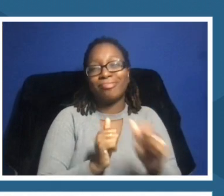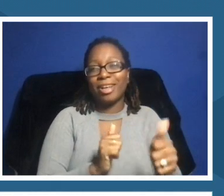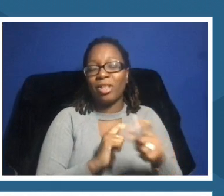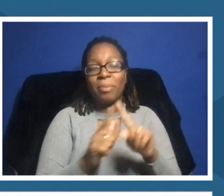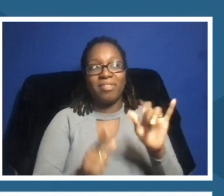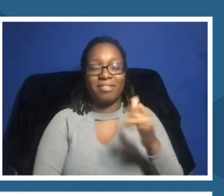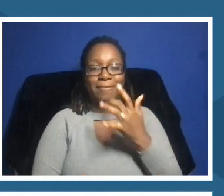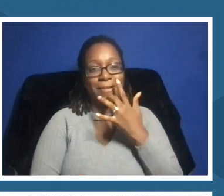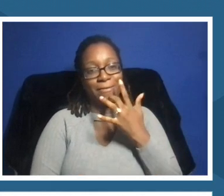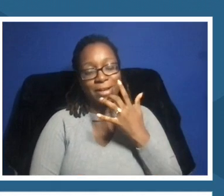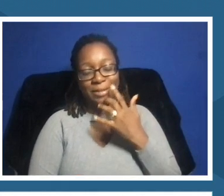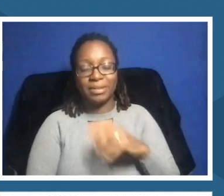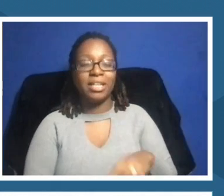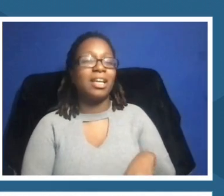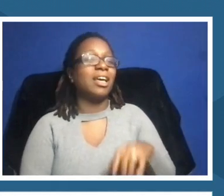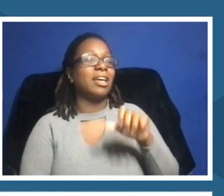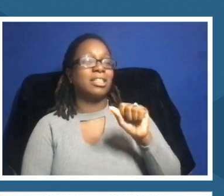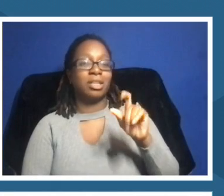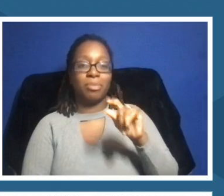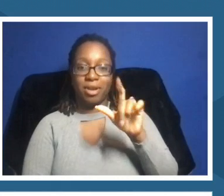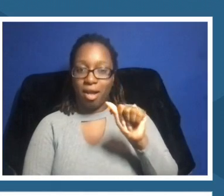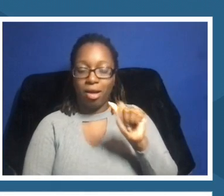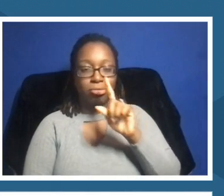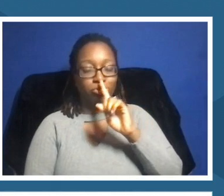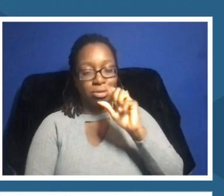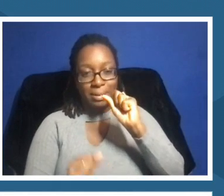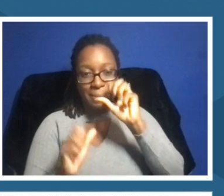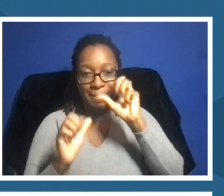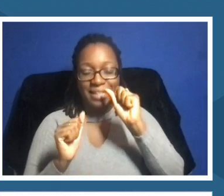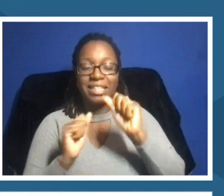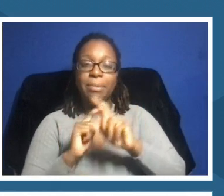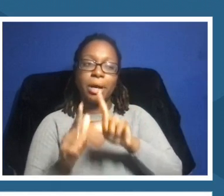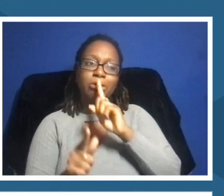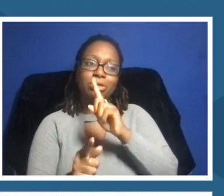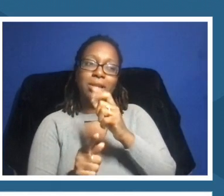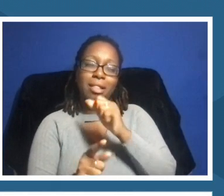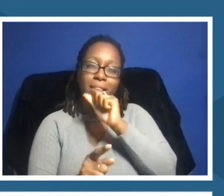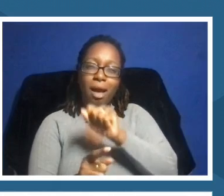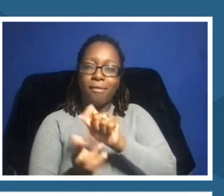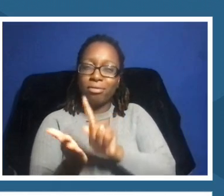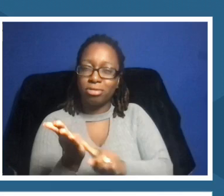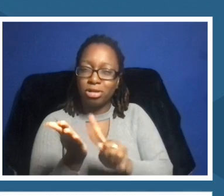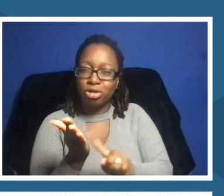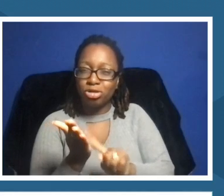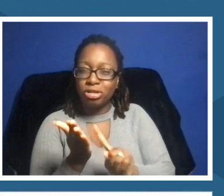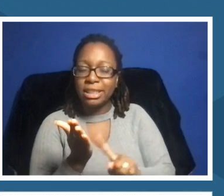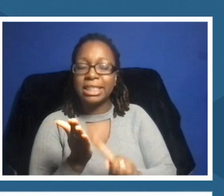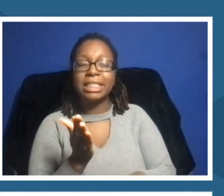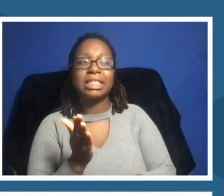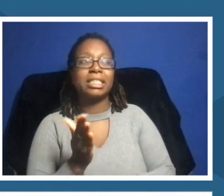but i really loved researching for and working on uh all of